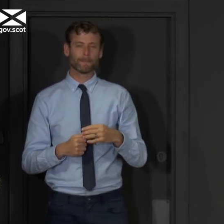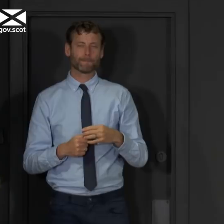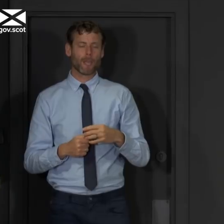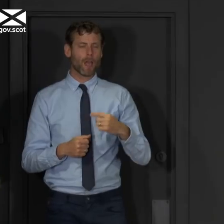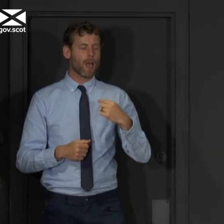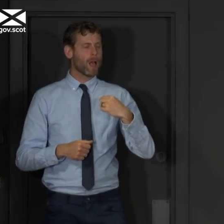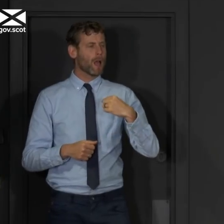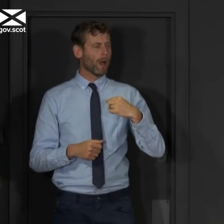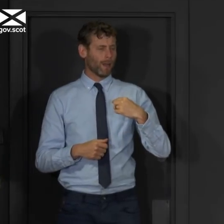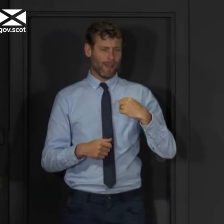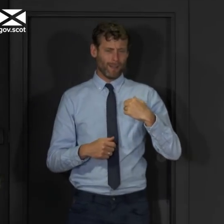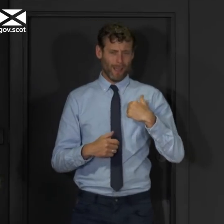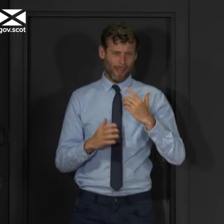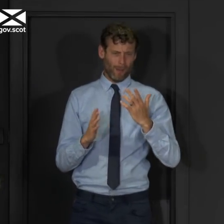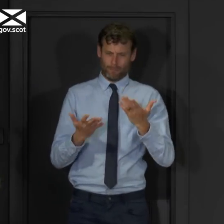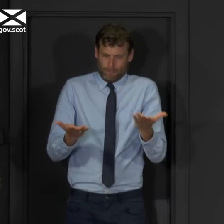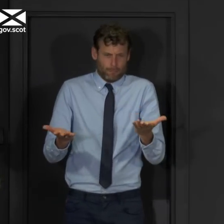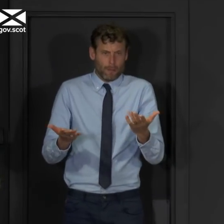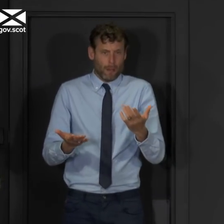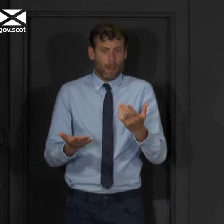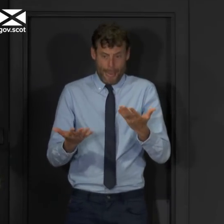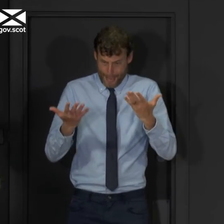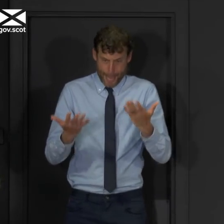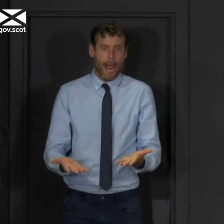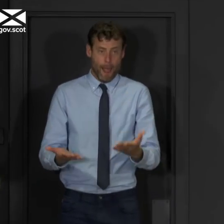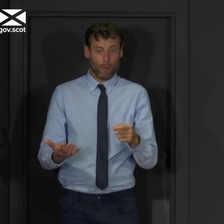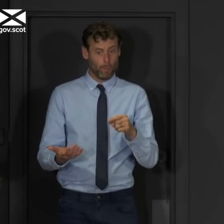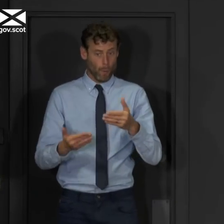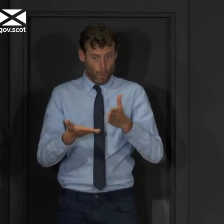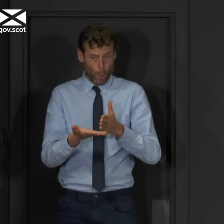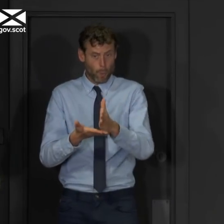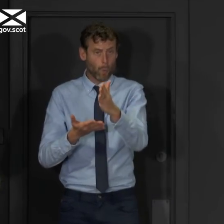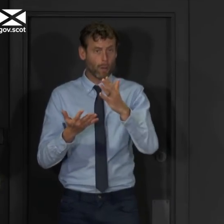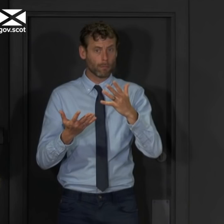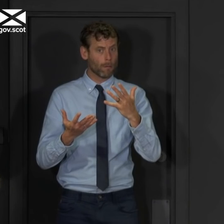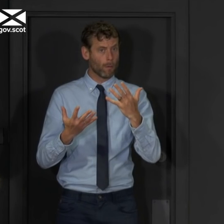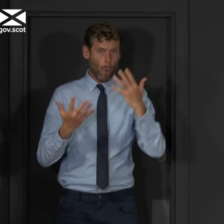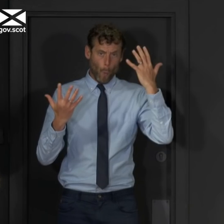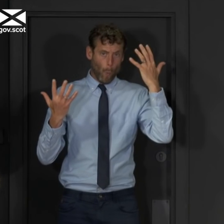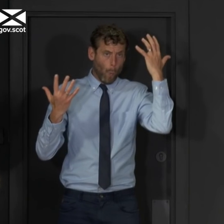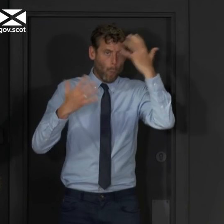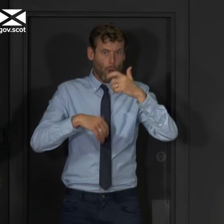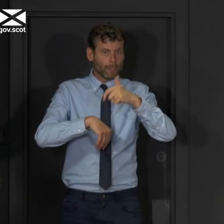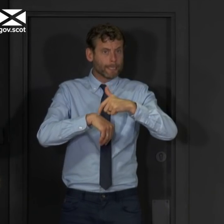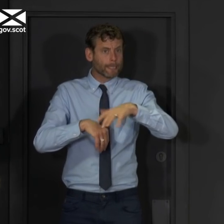worrying period that we are living through. people feel anxious about their health. People